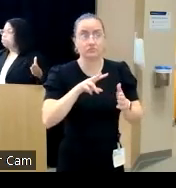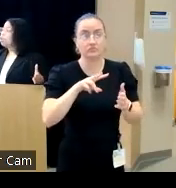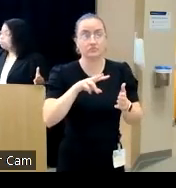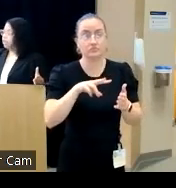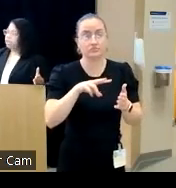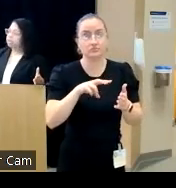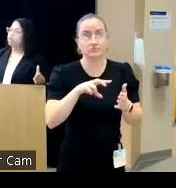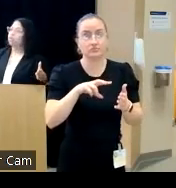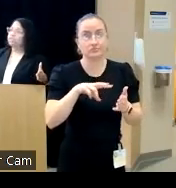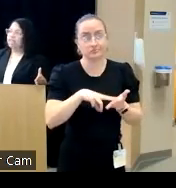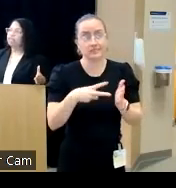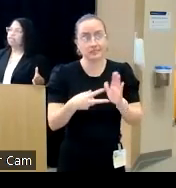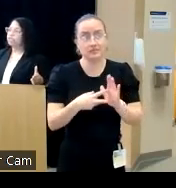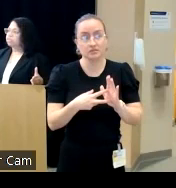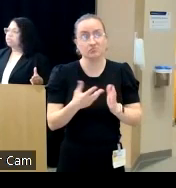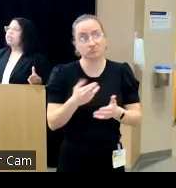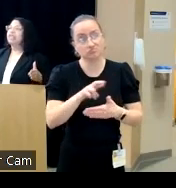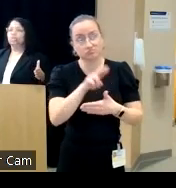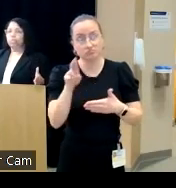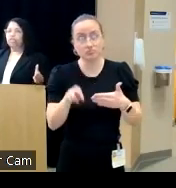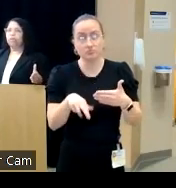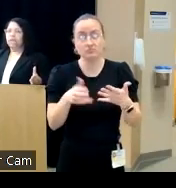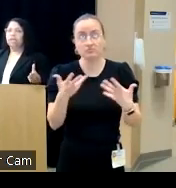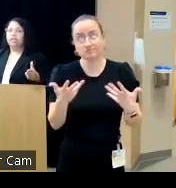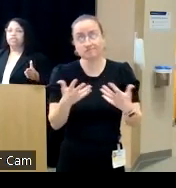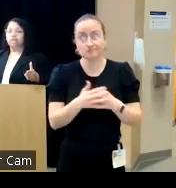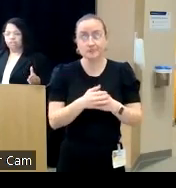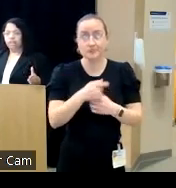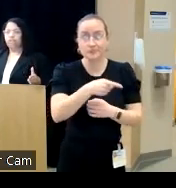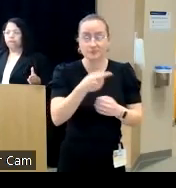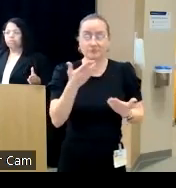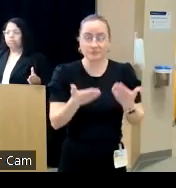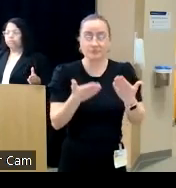an appropriate or tailored intervention they're much more likely to exacerbate